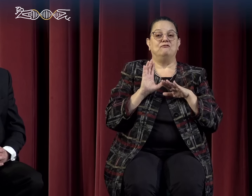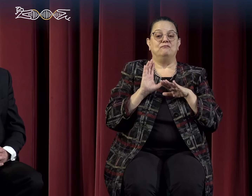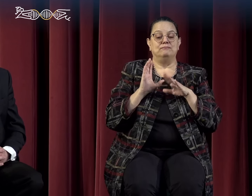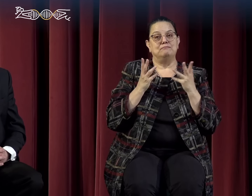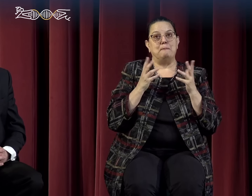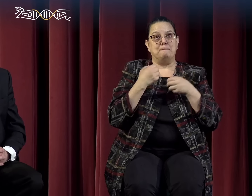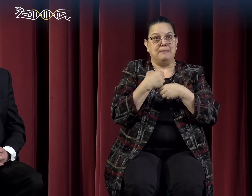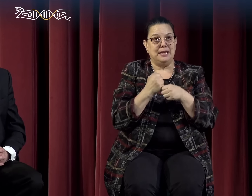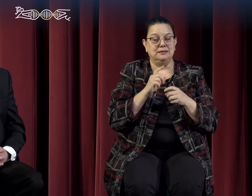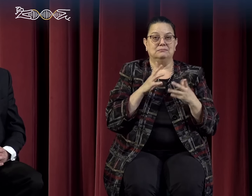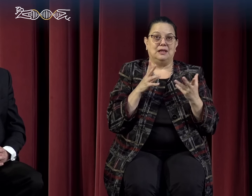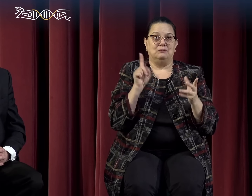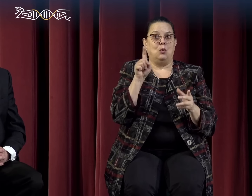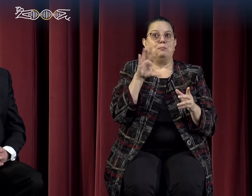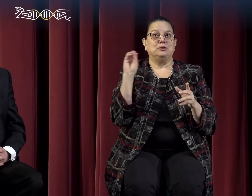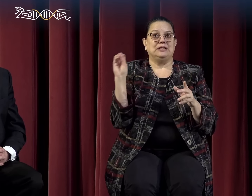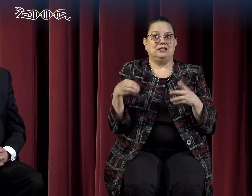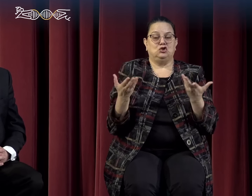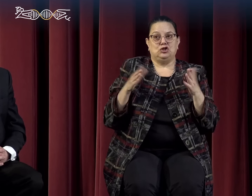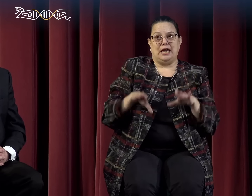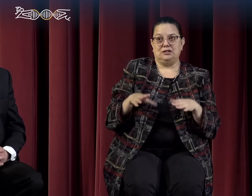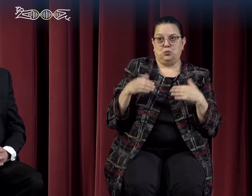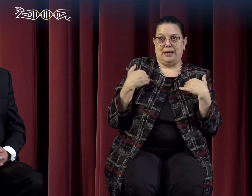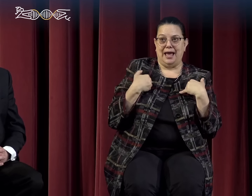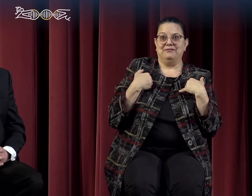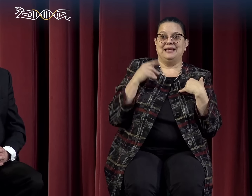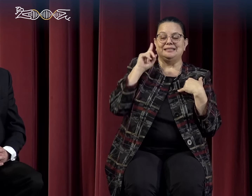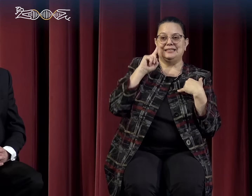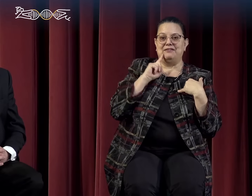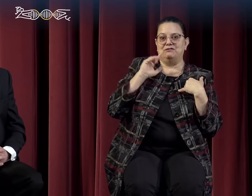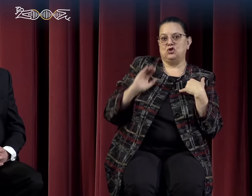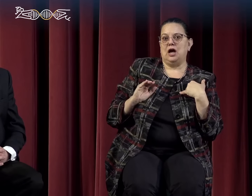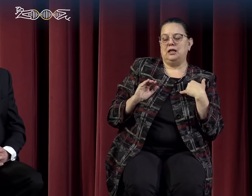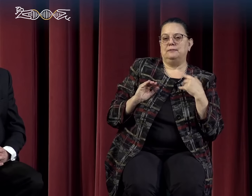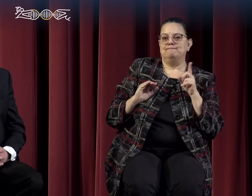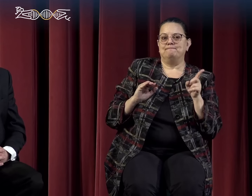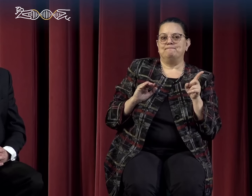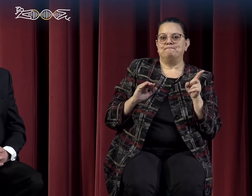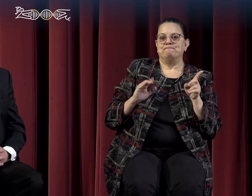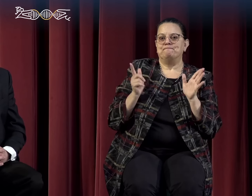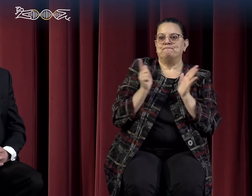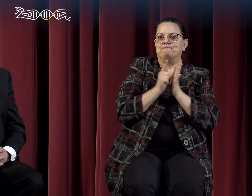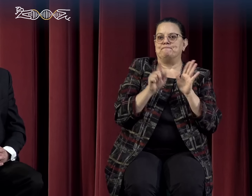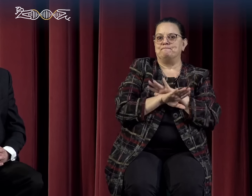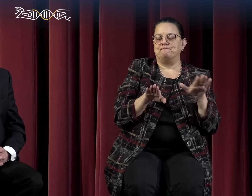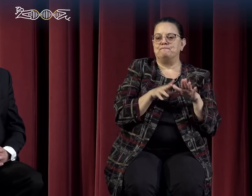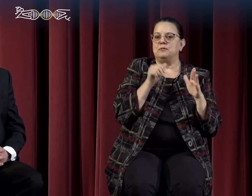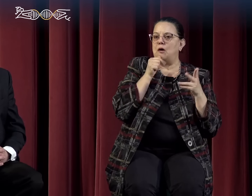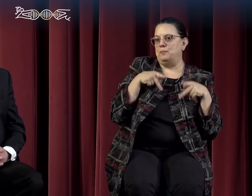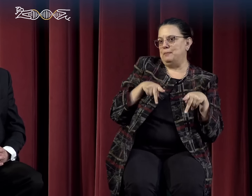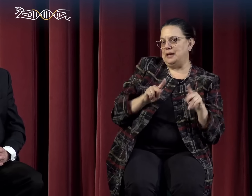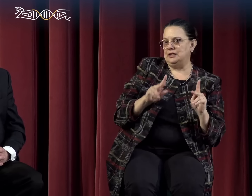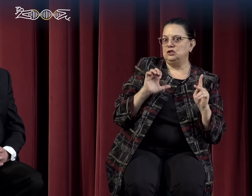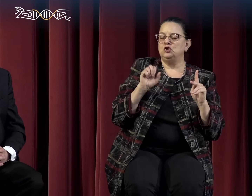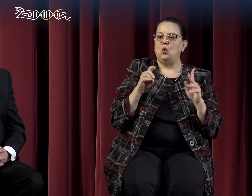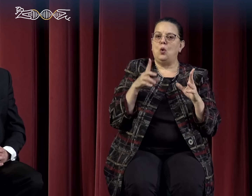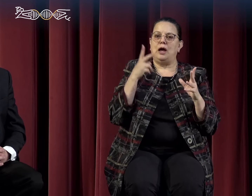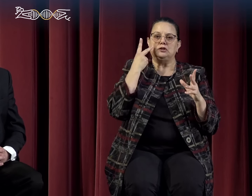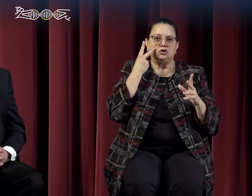able to do the same thing and have 100% chance that they would have a Deaf child,